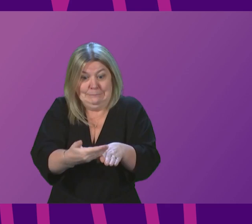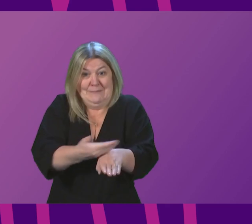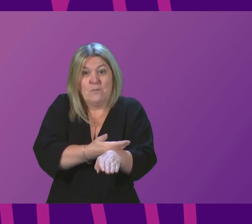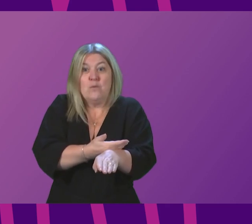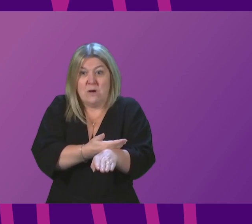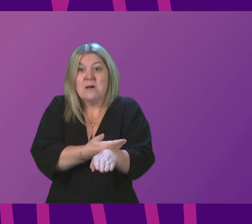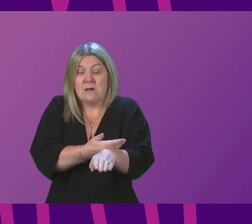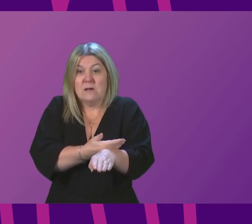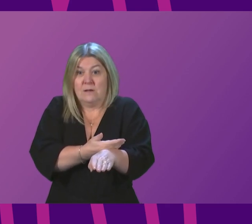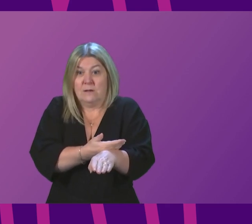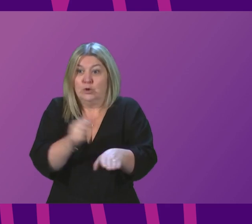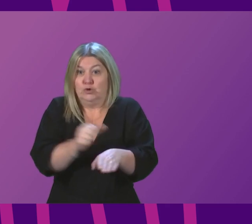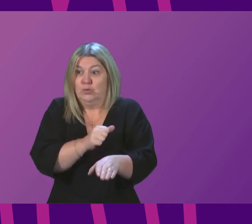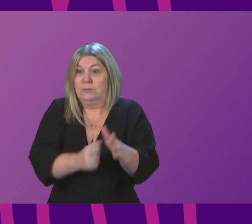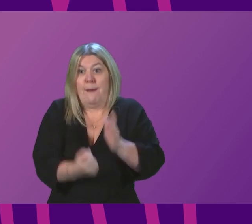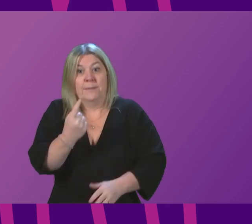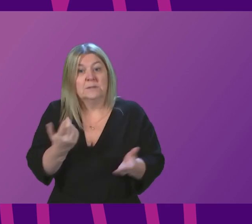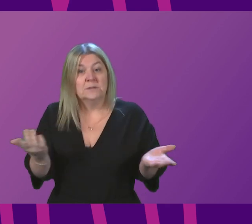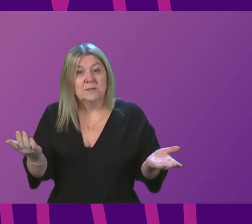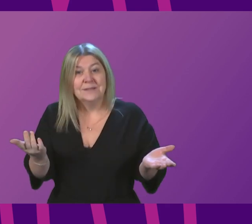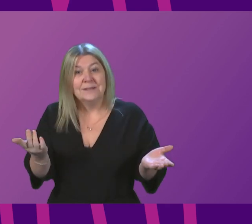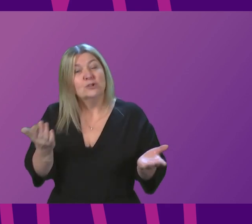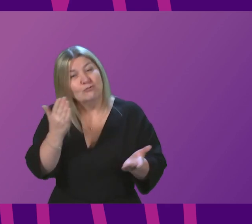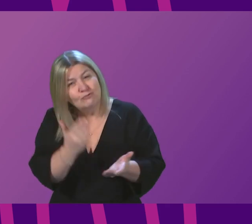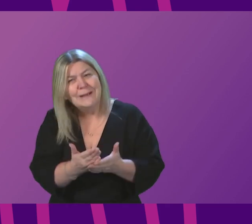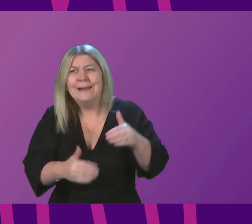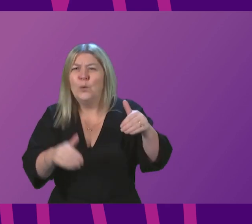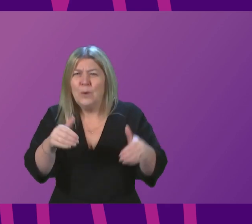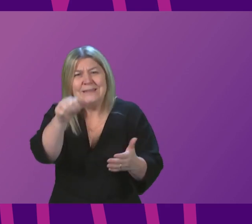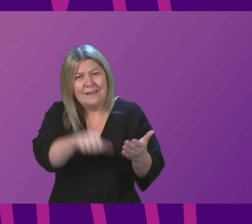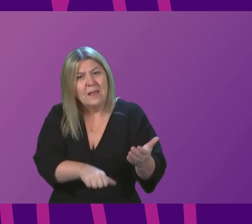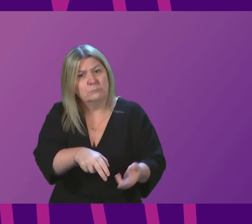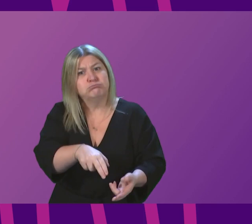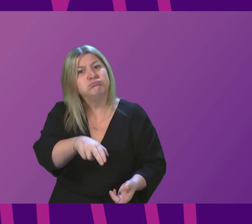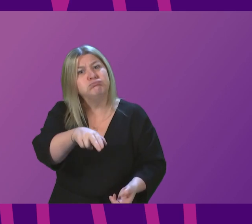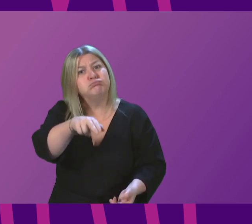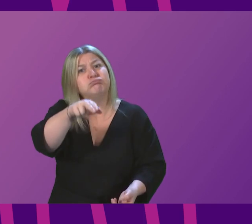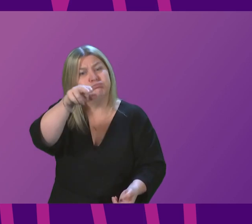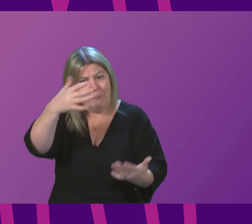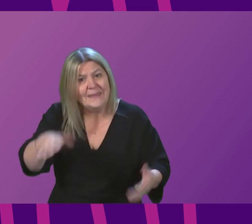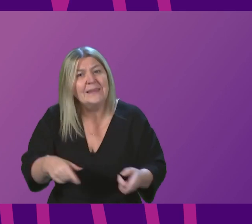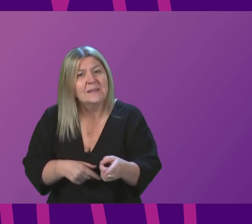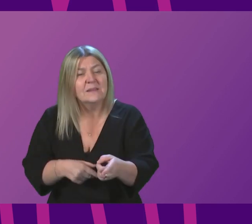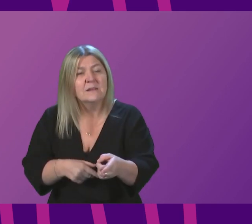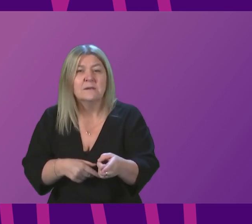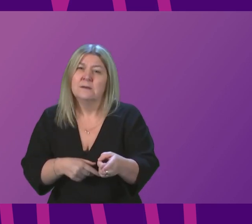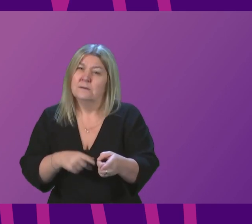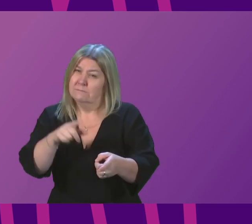The number of people and the length of time that they are waiting keep going up. The First Minister promised a recovery and a catch-up plan.